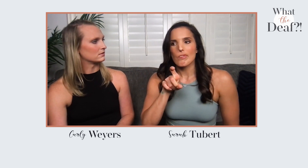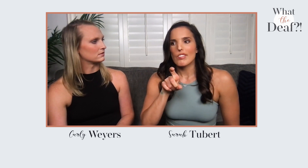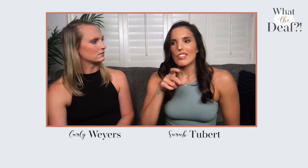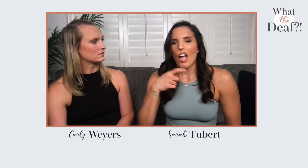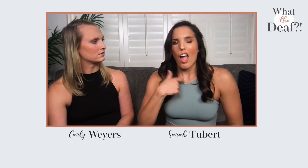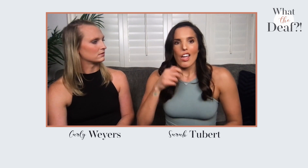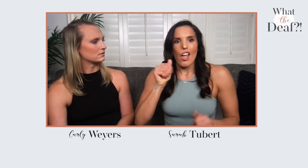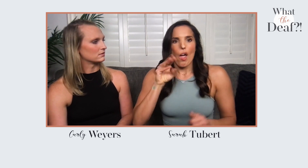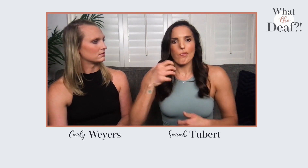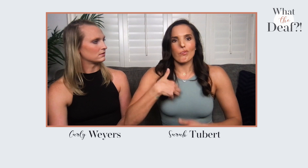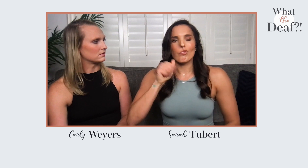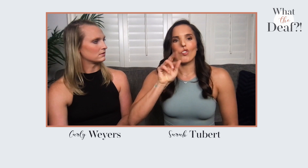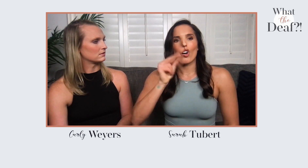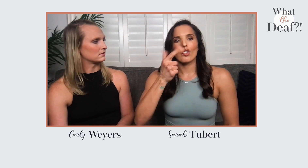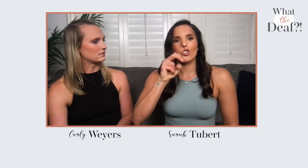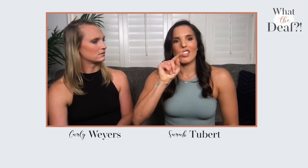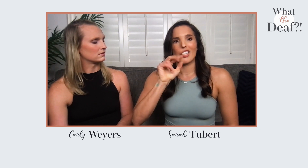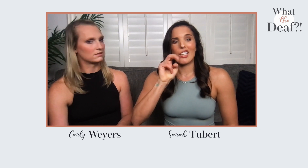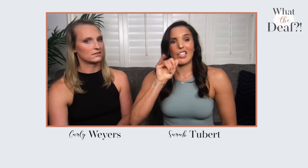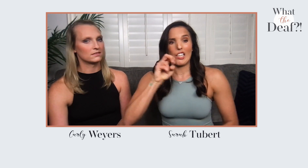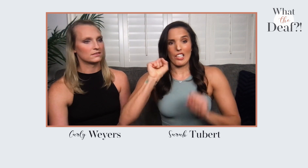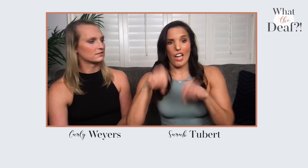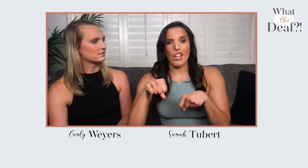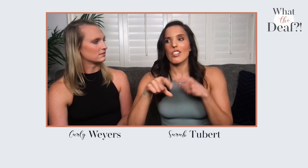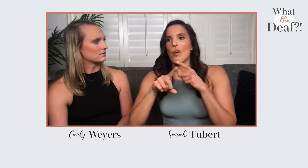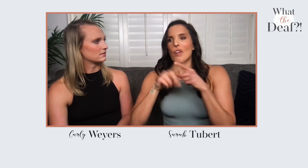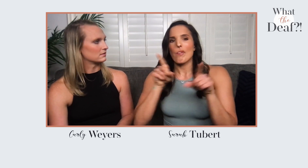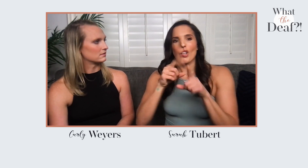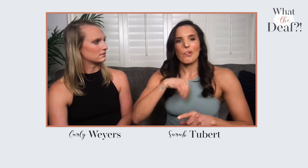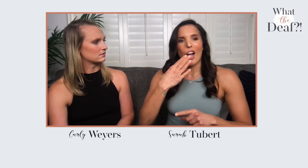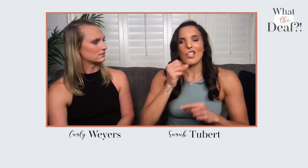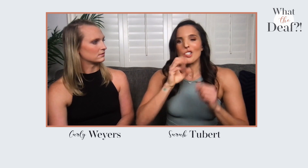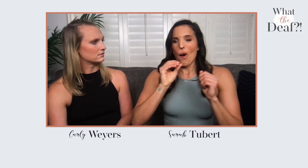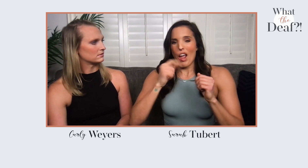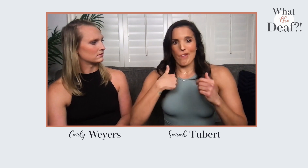and I do question myself, and I am Argentinian, yes, but I'm also white.